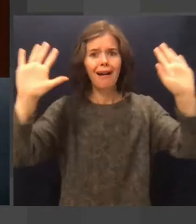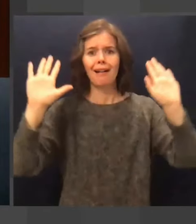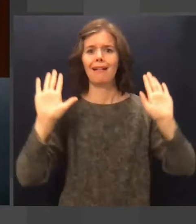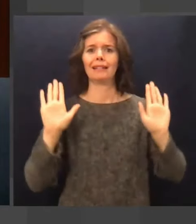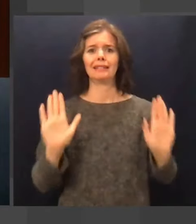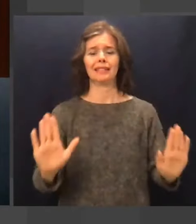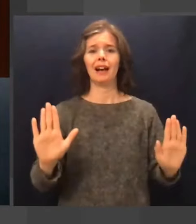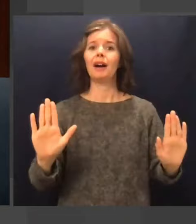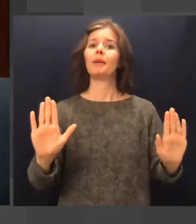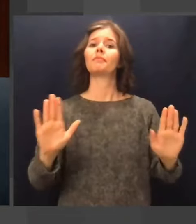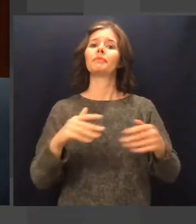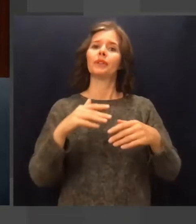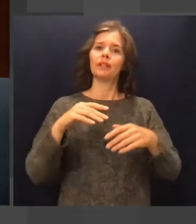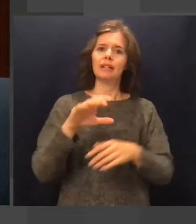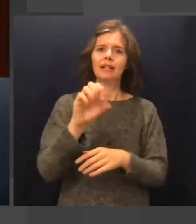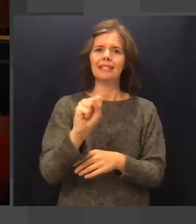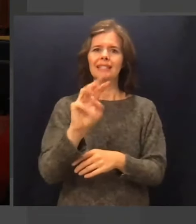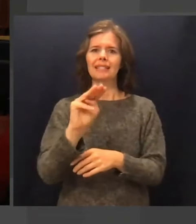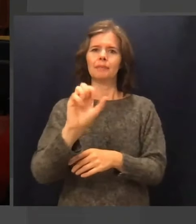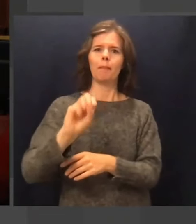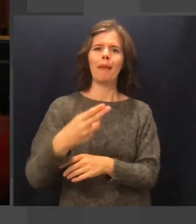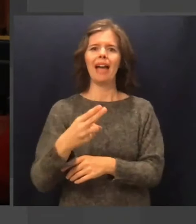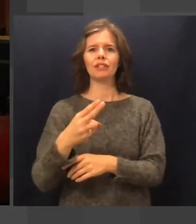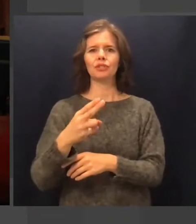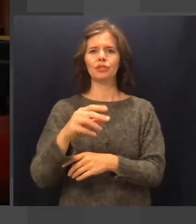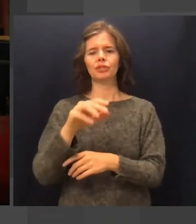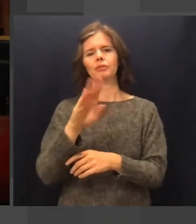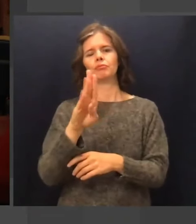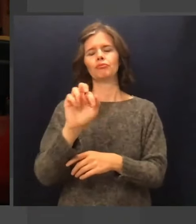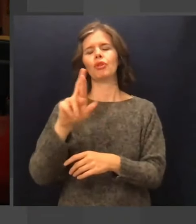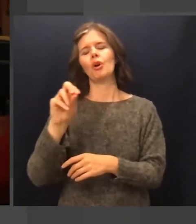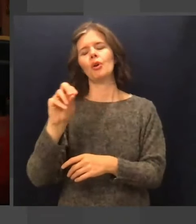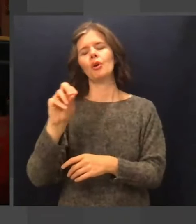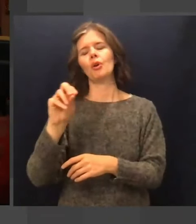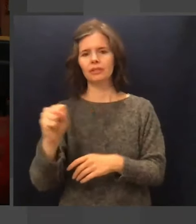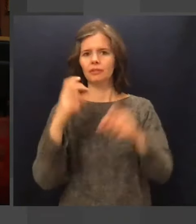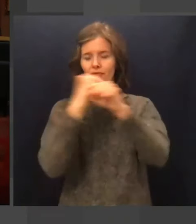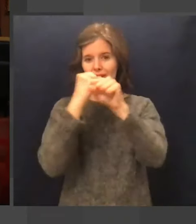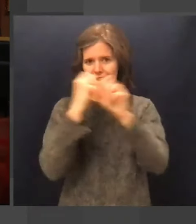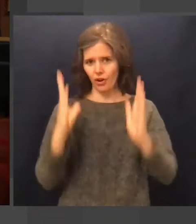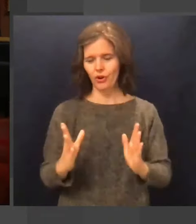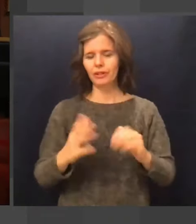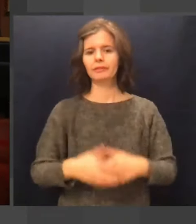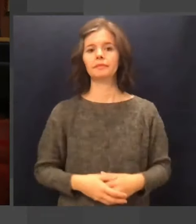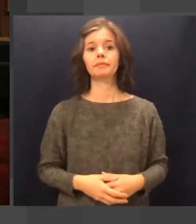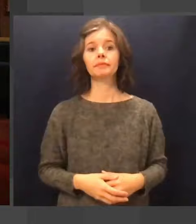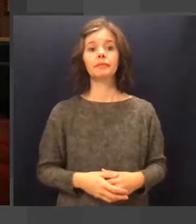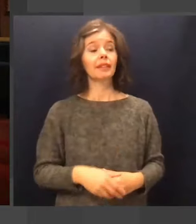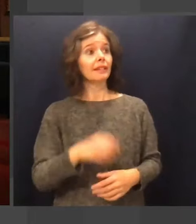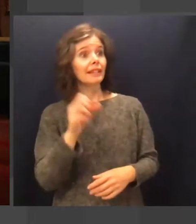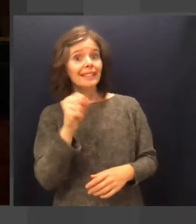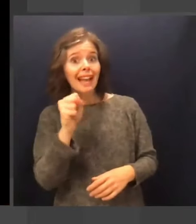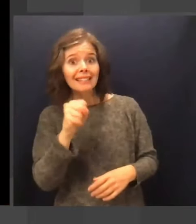ABSOLUTELY AMAZING SMASH FIG